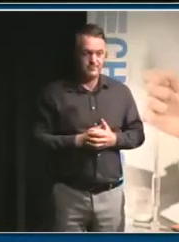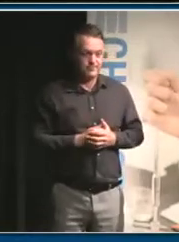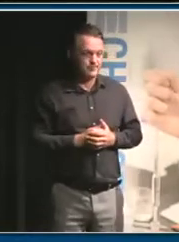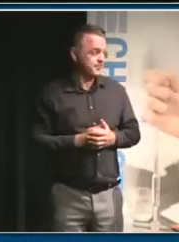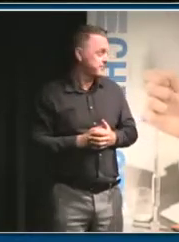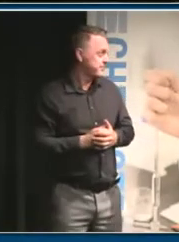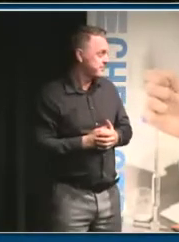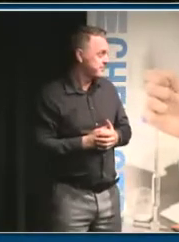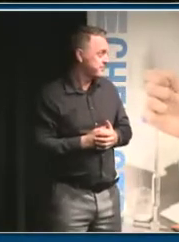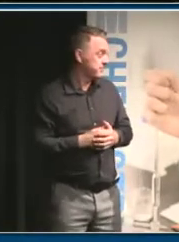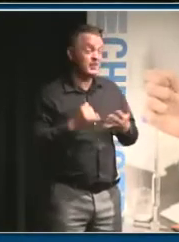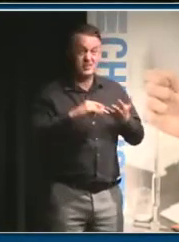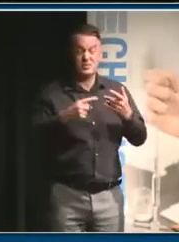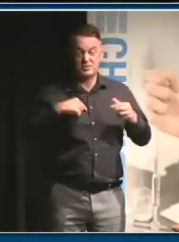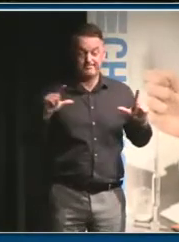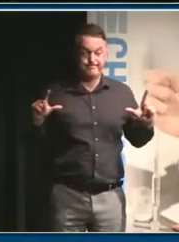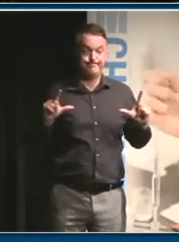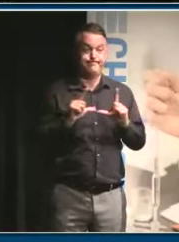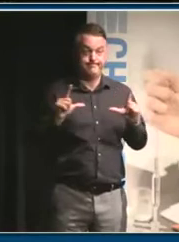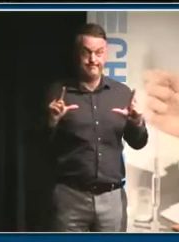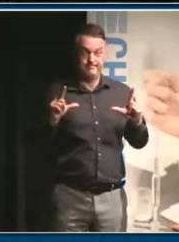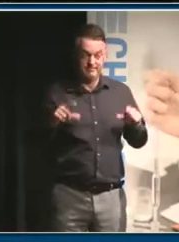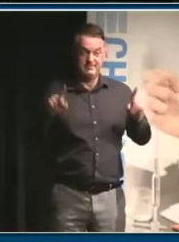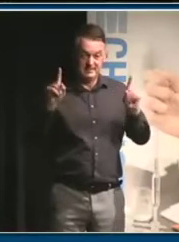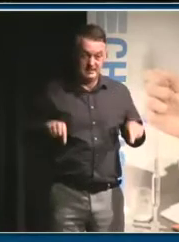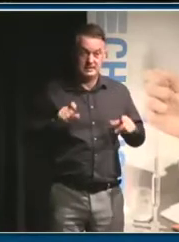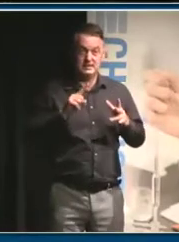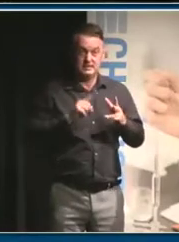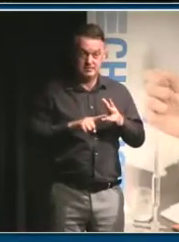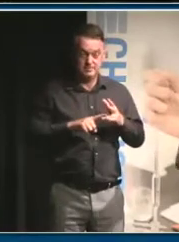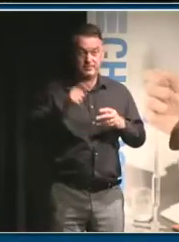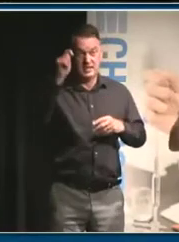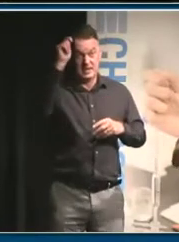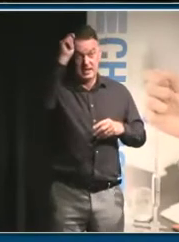So we licensed it to a company that started and called themselves Hairprint and it's been online